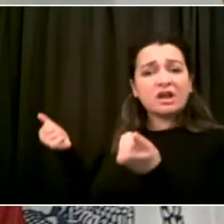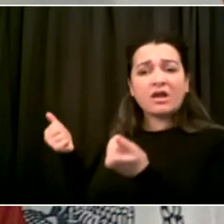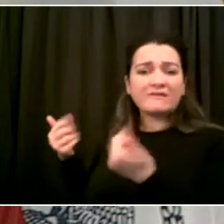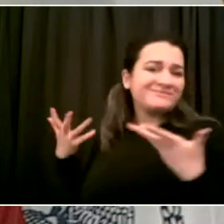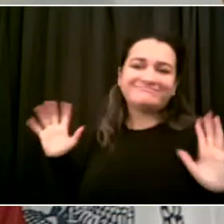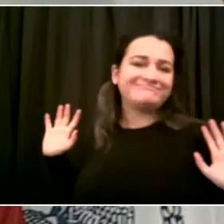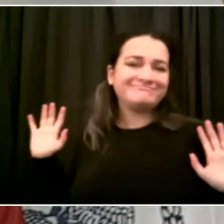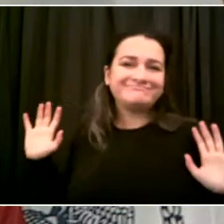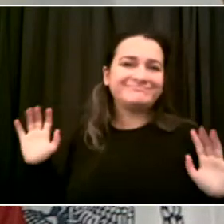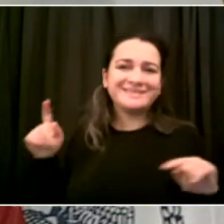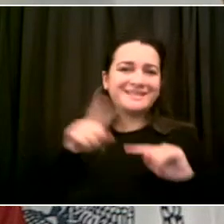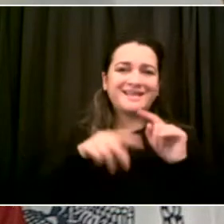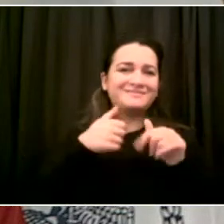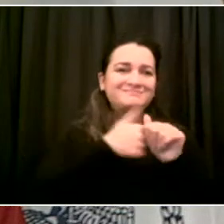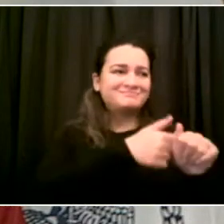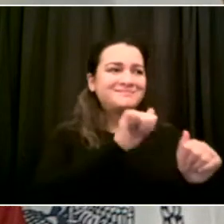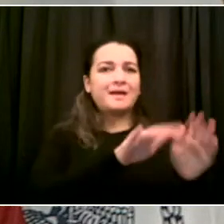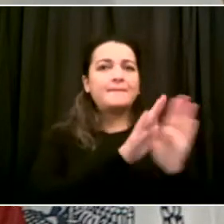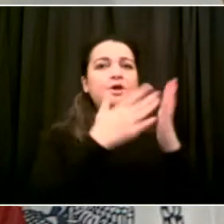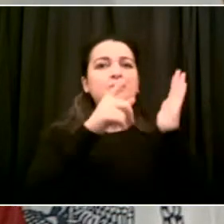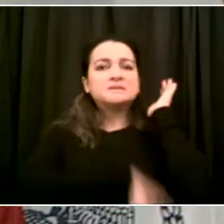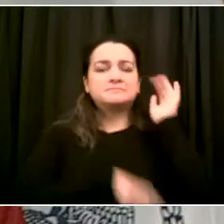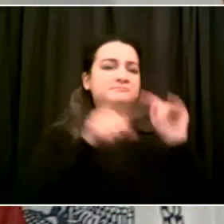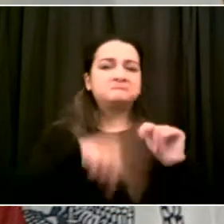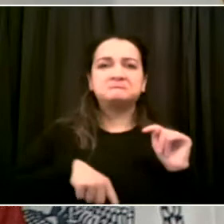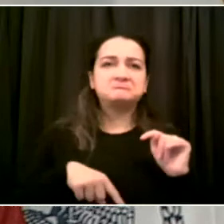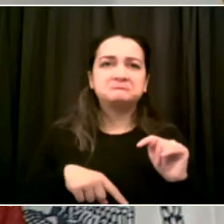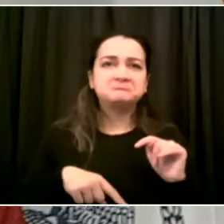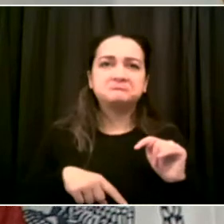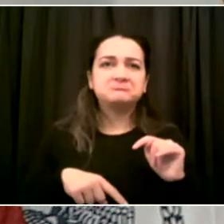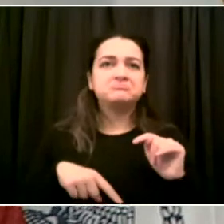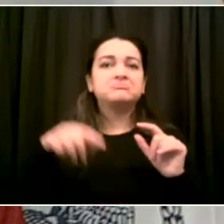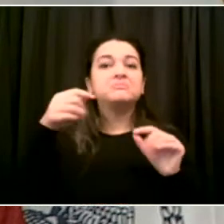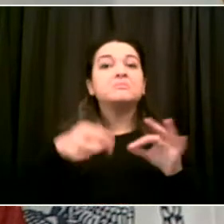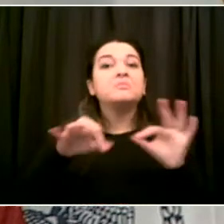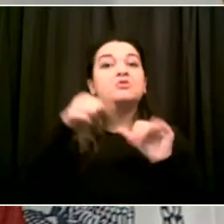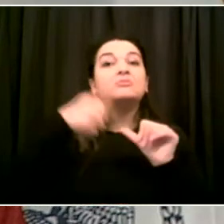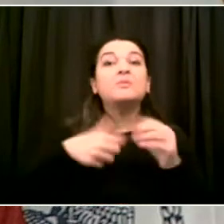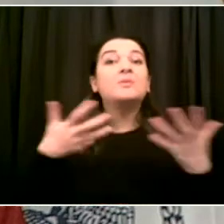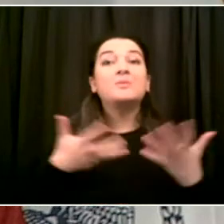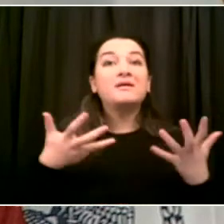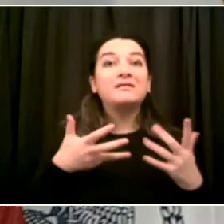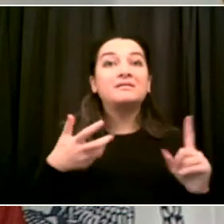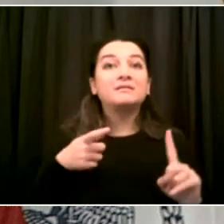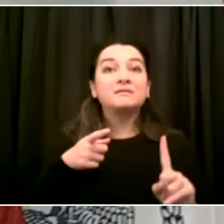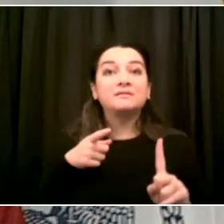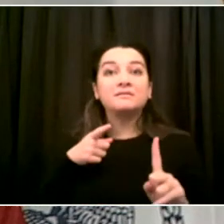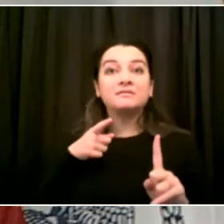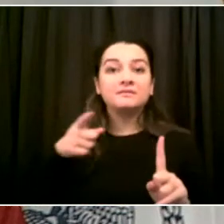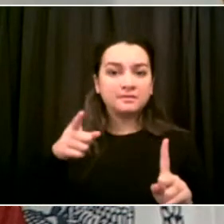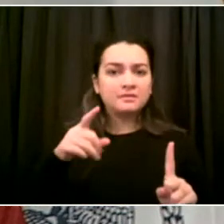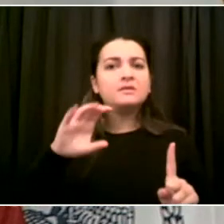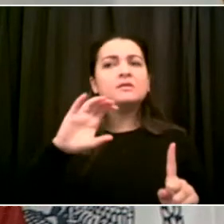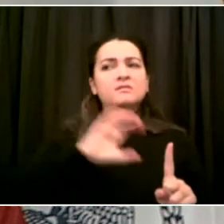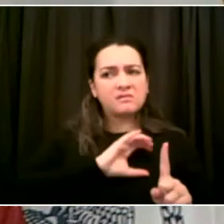IS DUE PROCESS, WWALE L BELIEVE IN DUE PROCESS. THE PUNISHMENT IS TERMINATION IFIFO YU U DID D SU